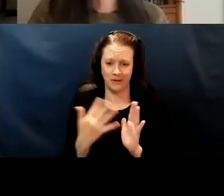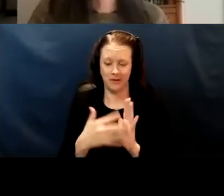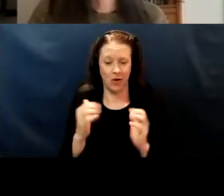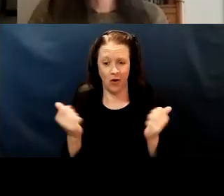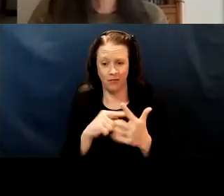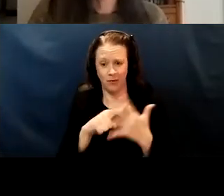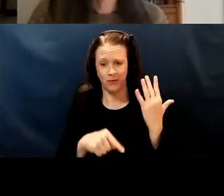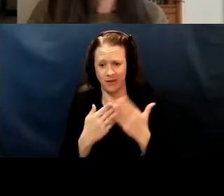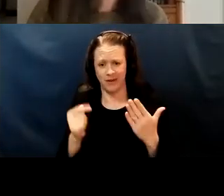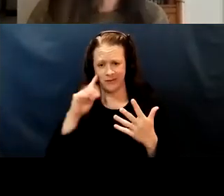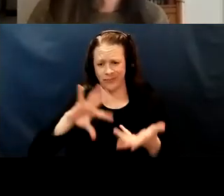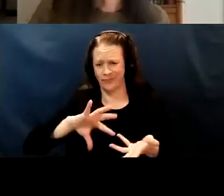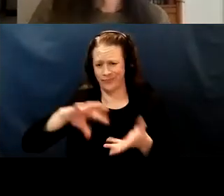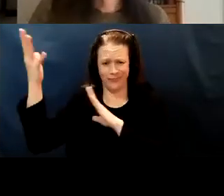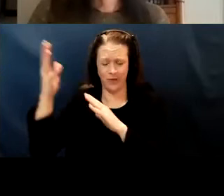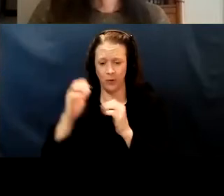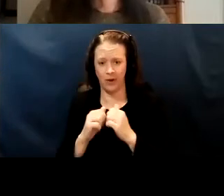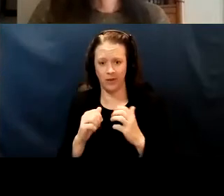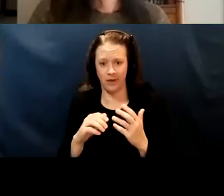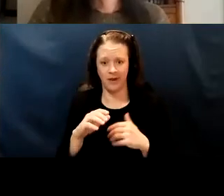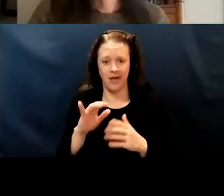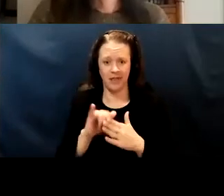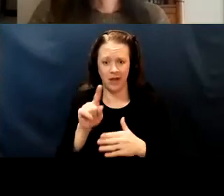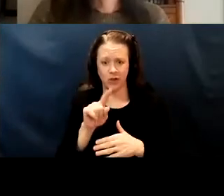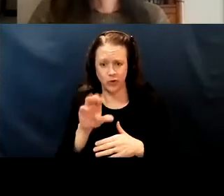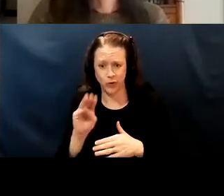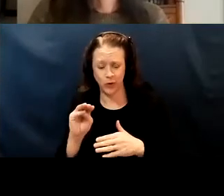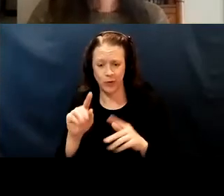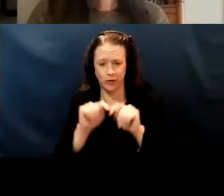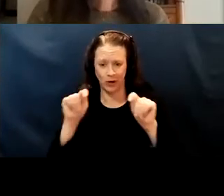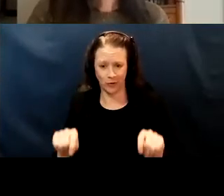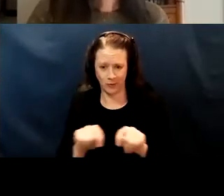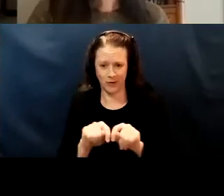get butchered with the Zoom transcript option. And then also